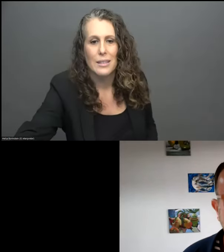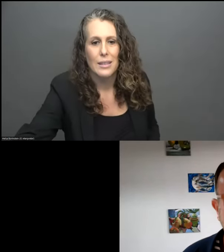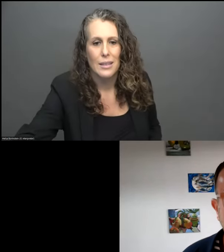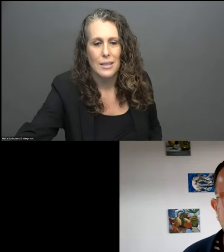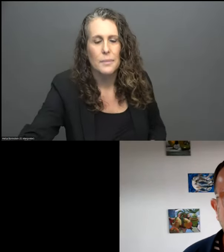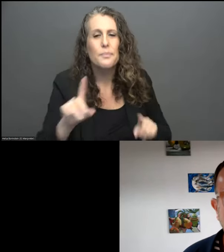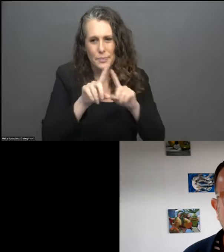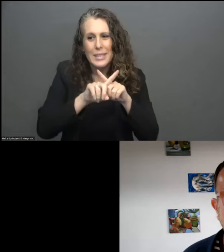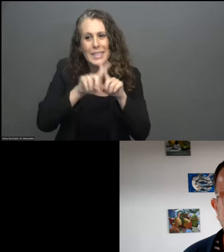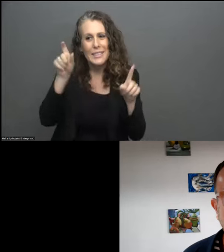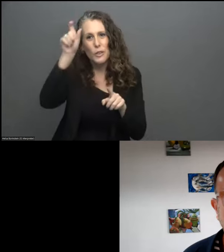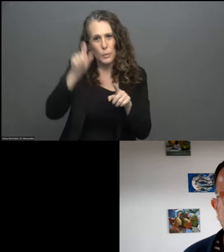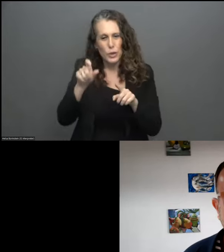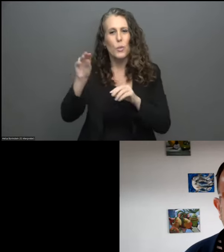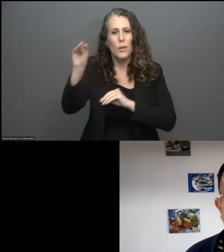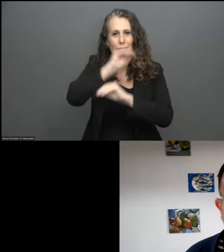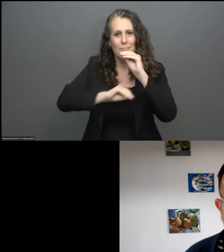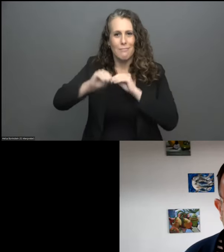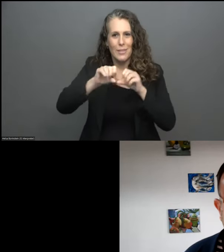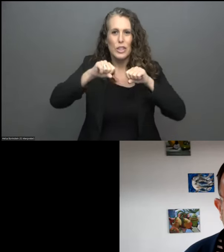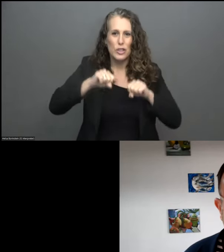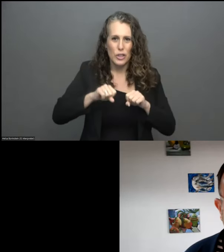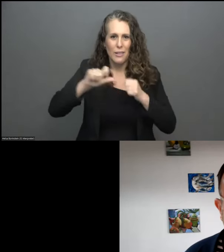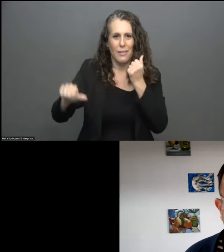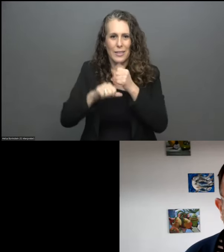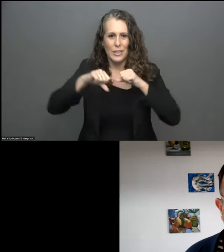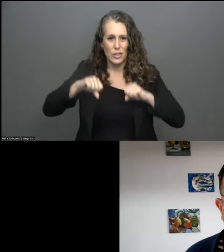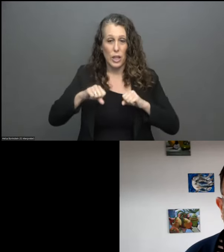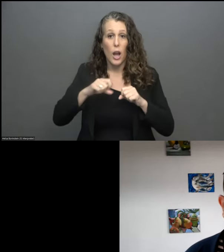and disability network represented by Neil Milliken Neil, the floor is yours.